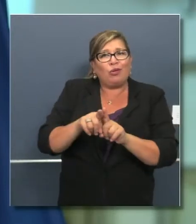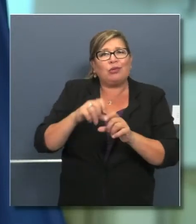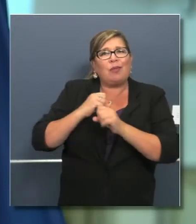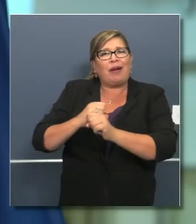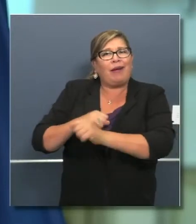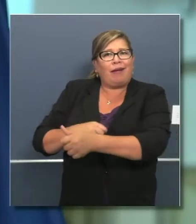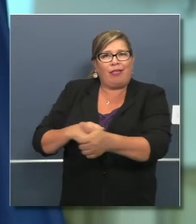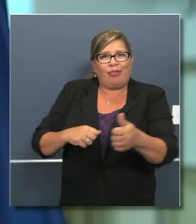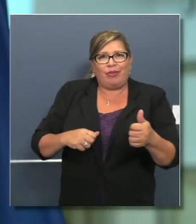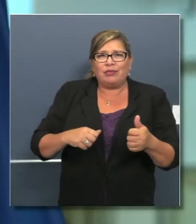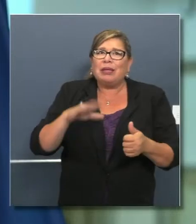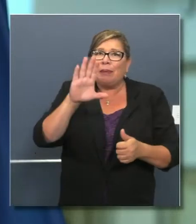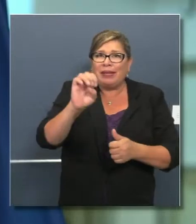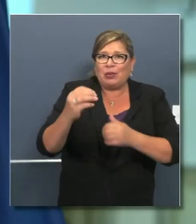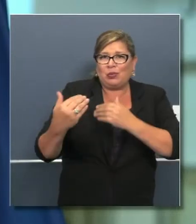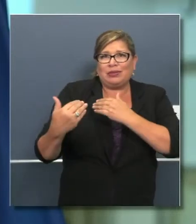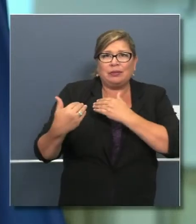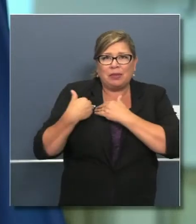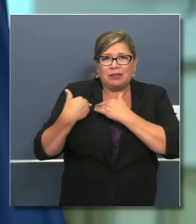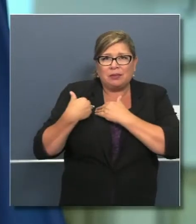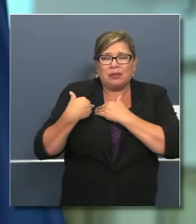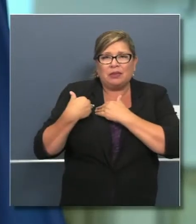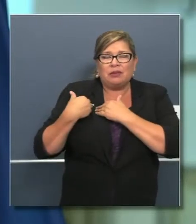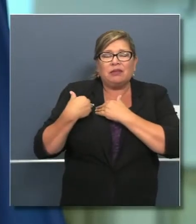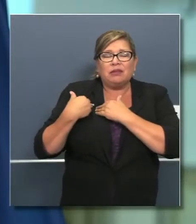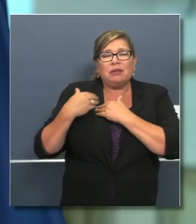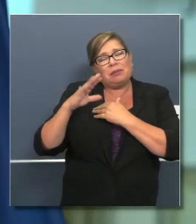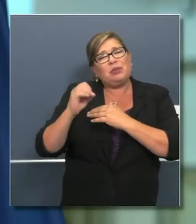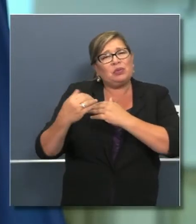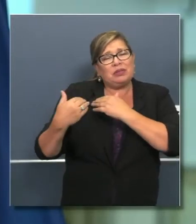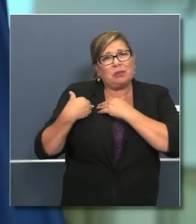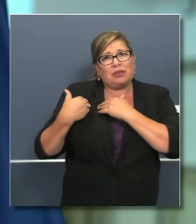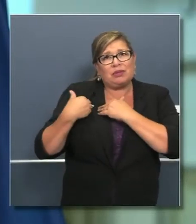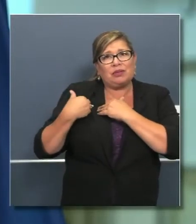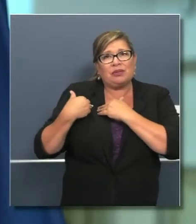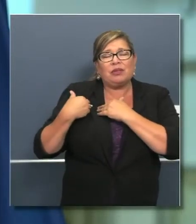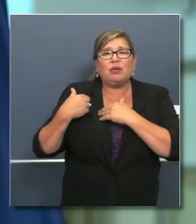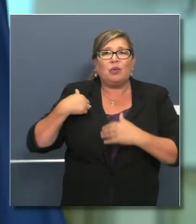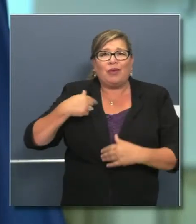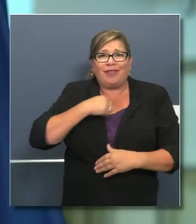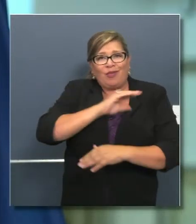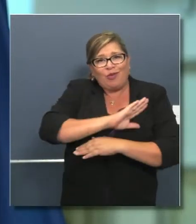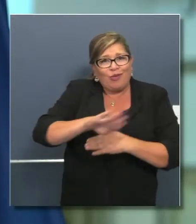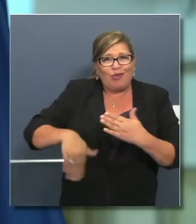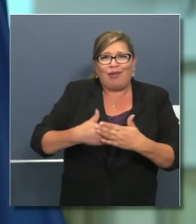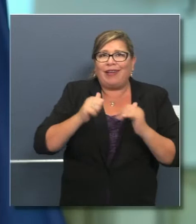us let us hold ourselves again in the spirit of our higher angels and spirit that defines